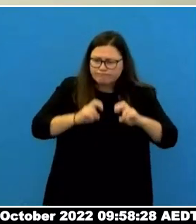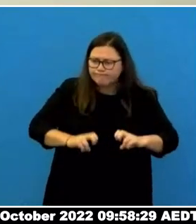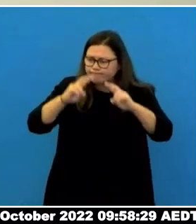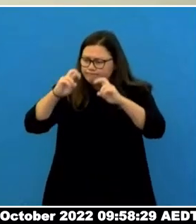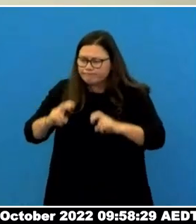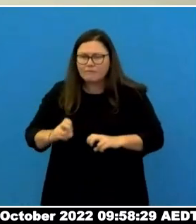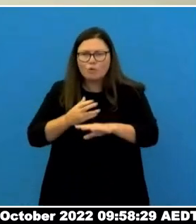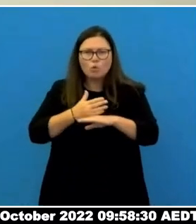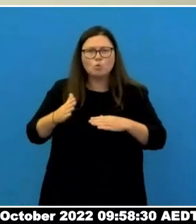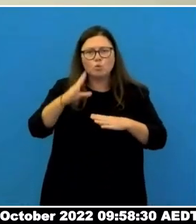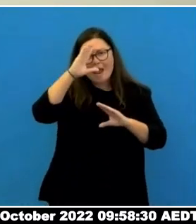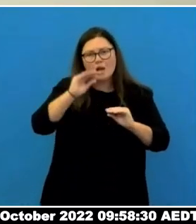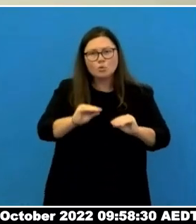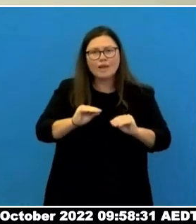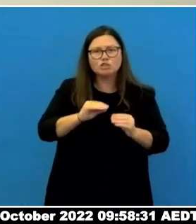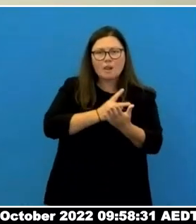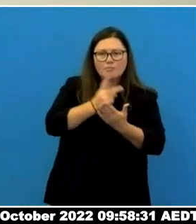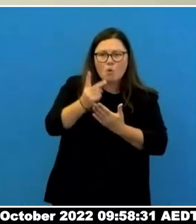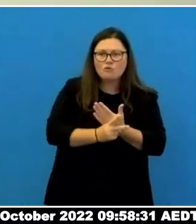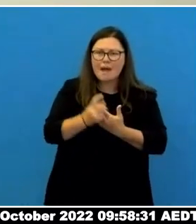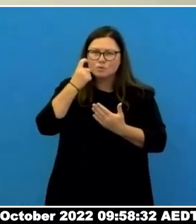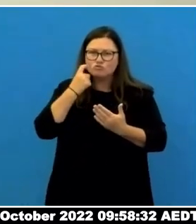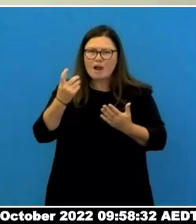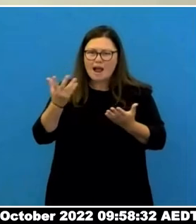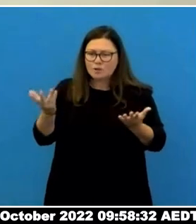for the purpose of combatting racial discrimination and prejudices